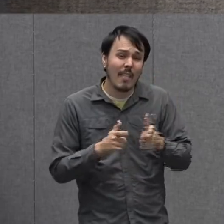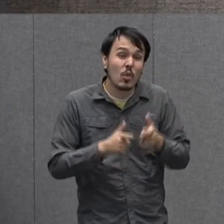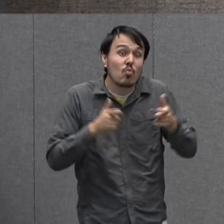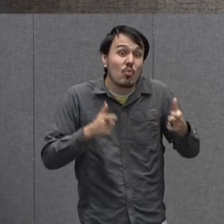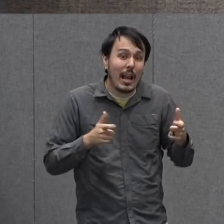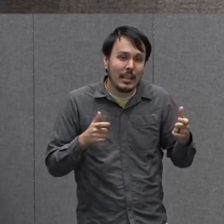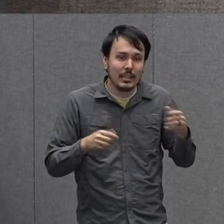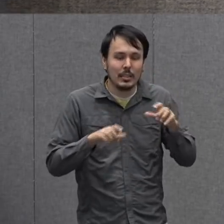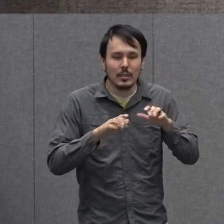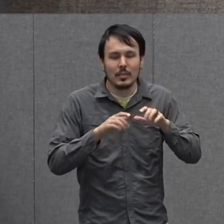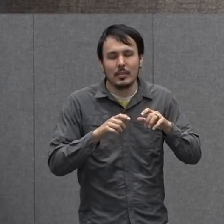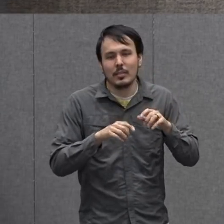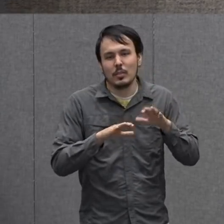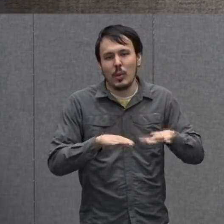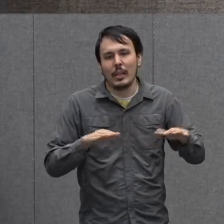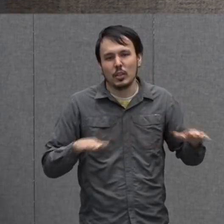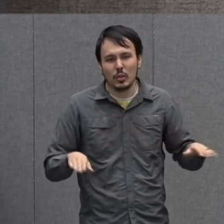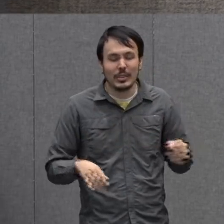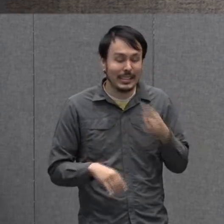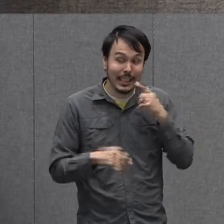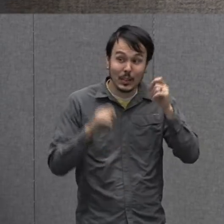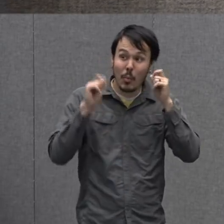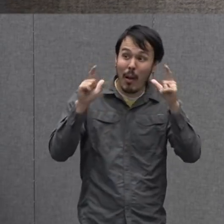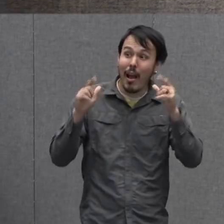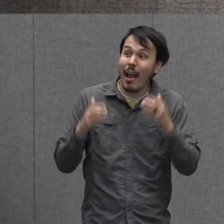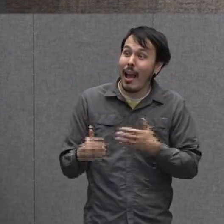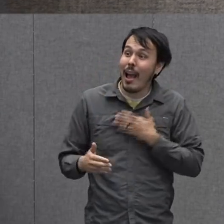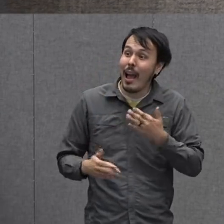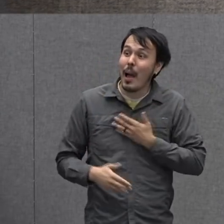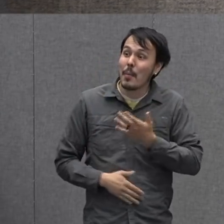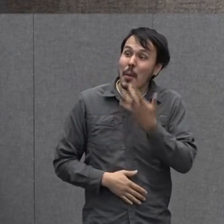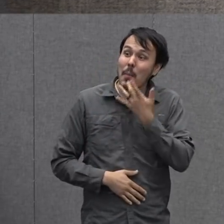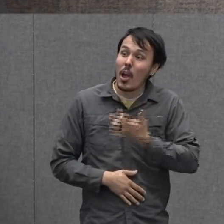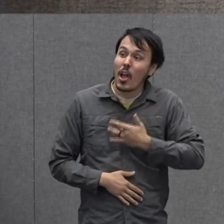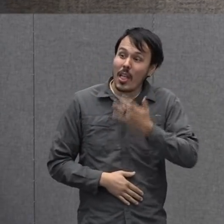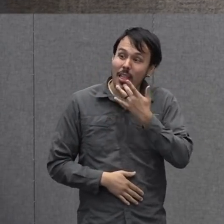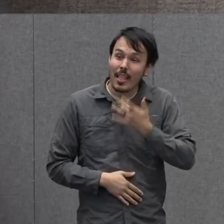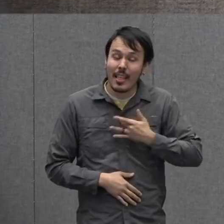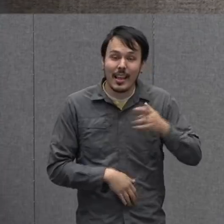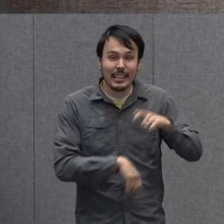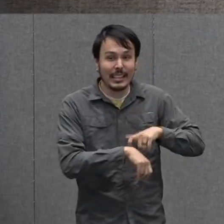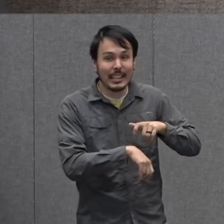Surprise, happy birthday! Put the kettle on, happy 90th birthday!